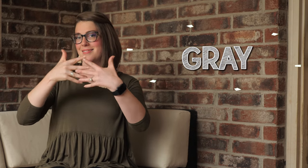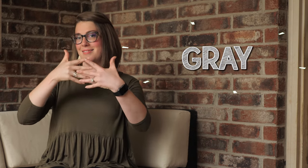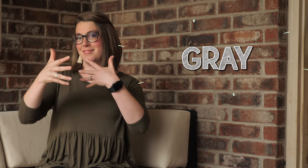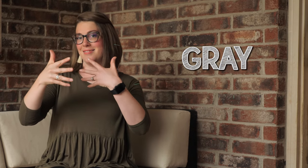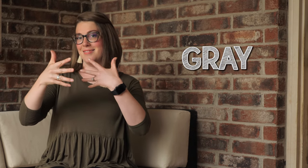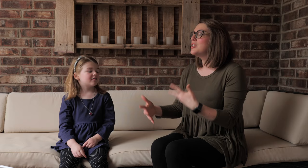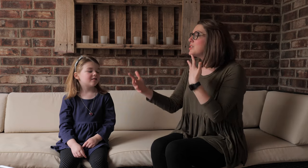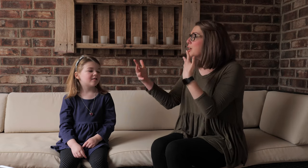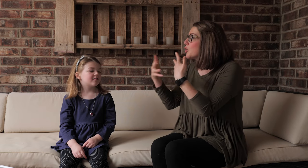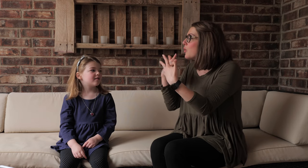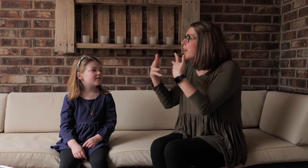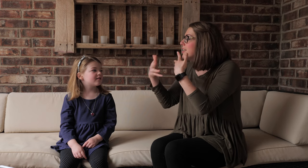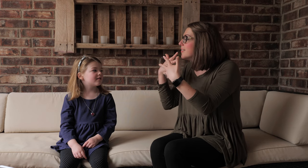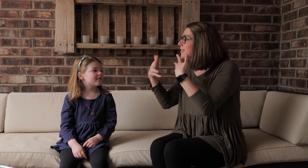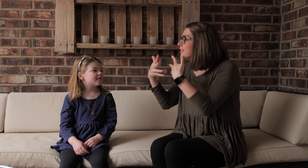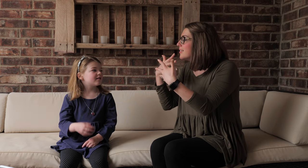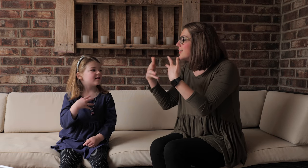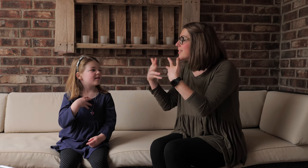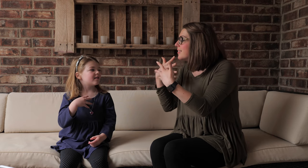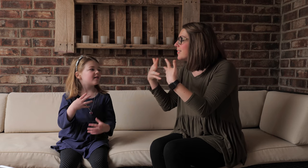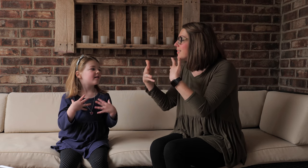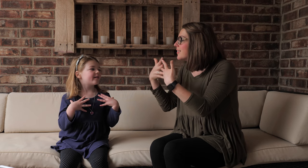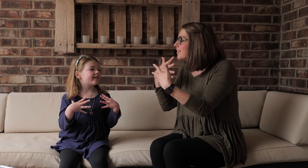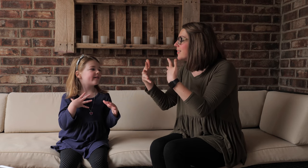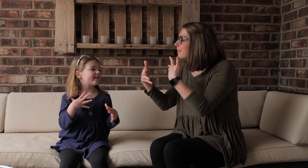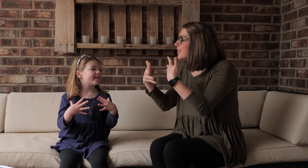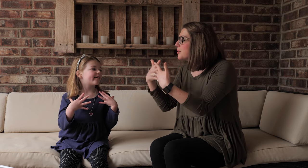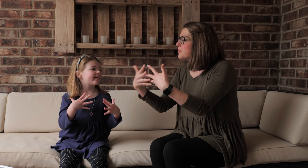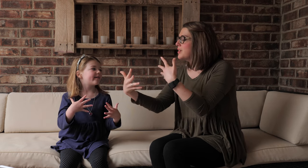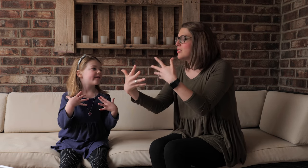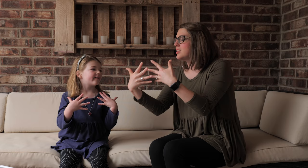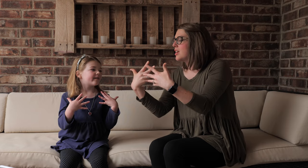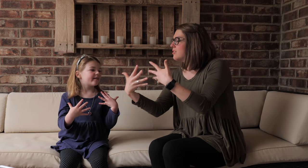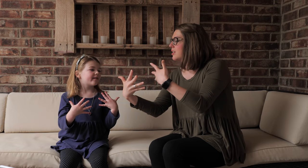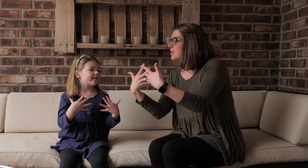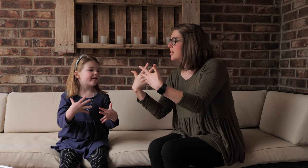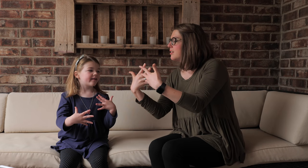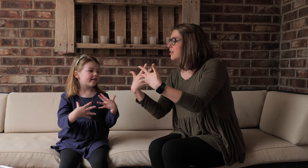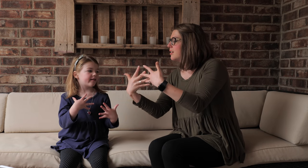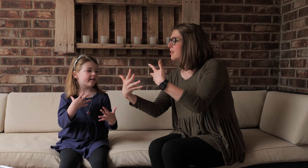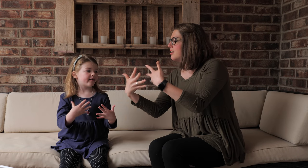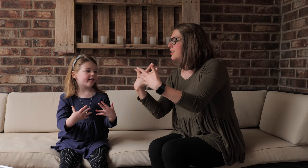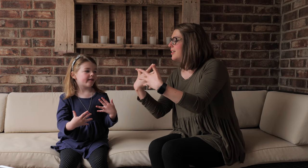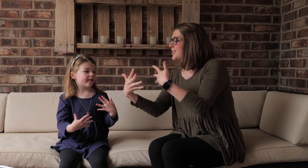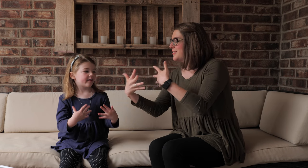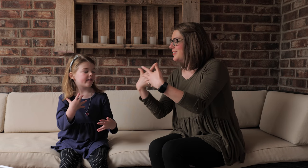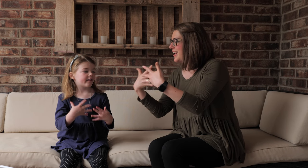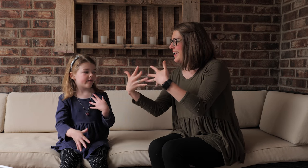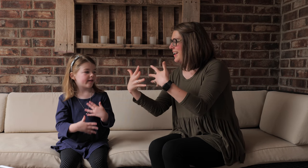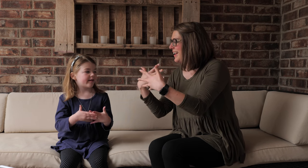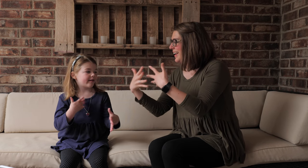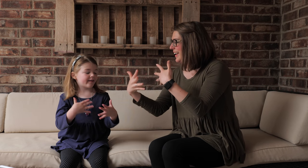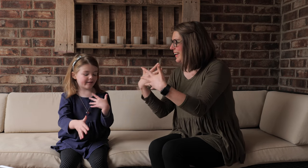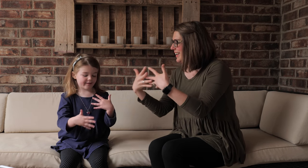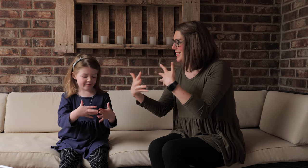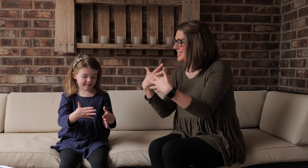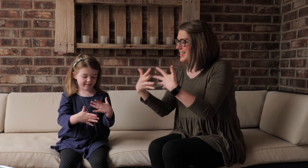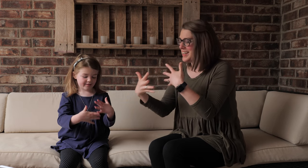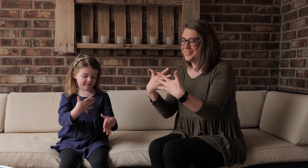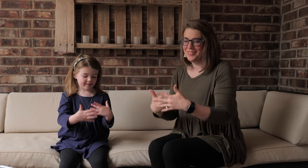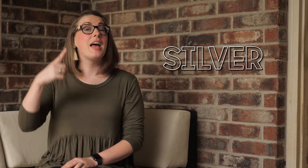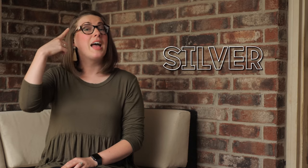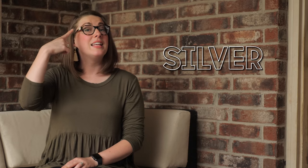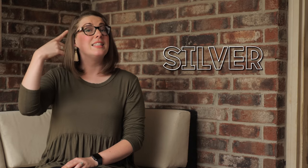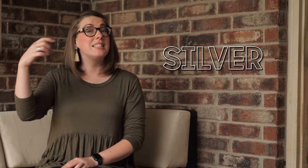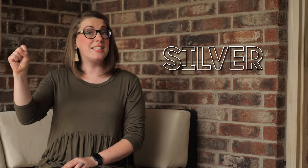Can you sign gray? Fingers together like that. Great. Good job.